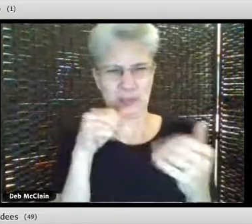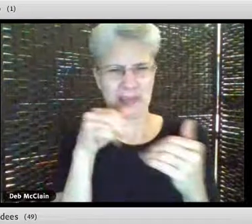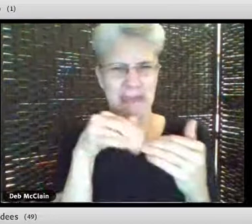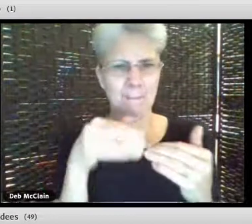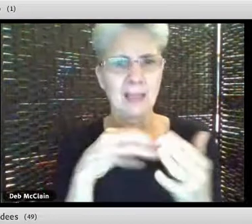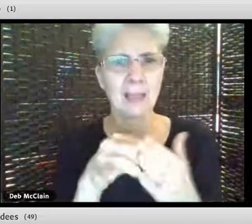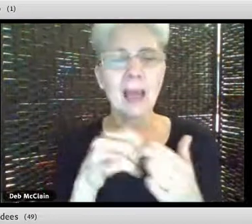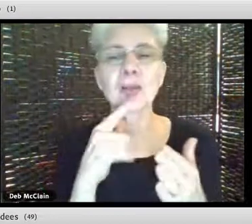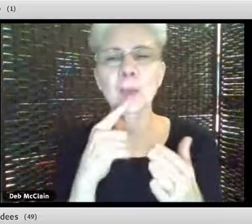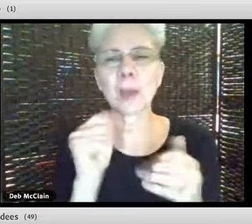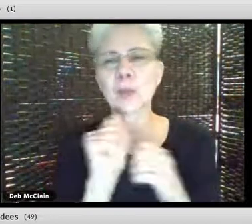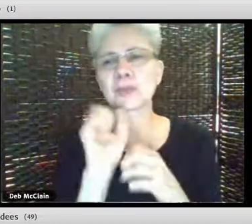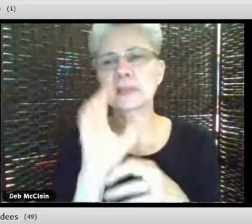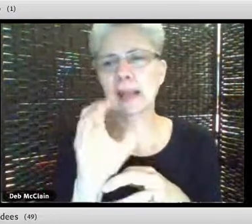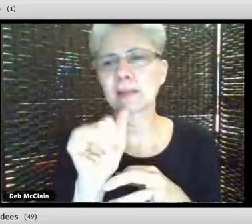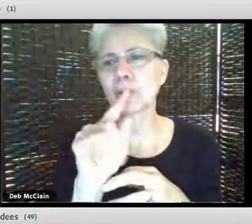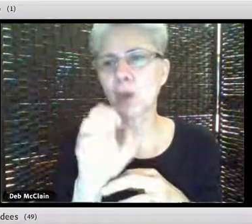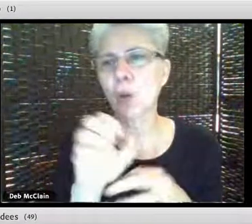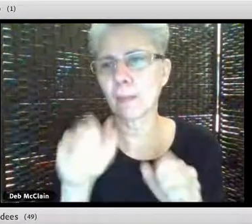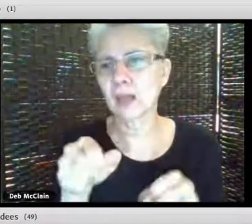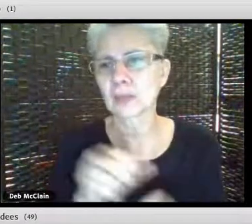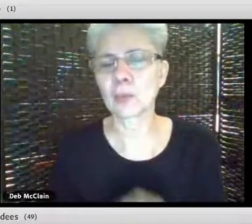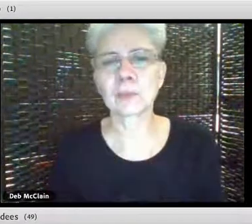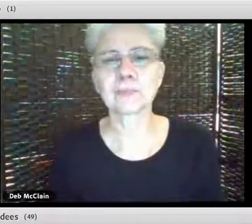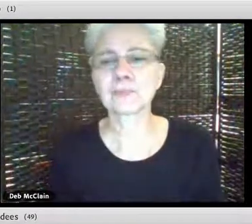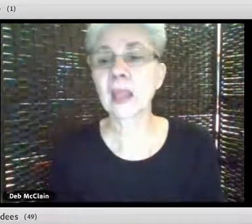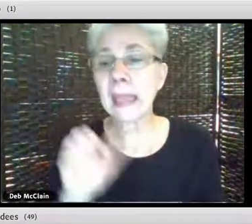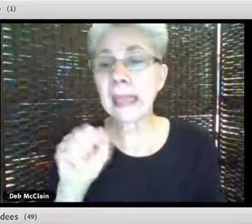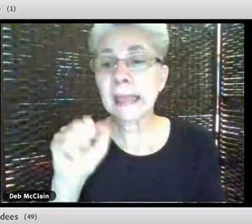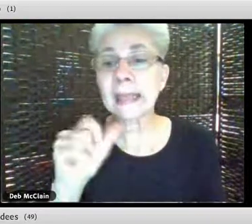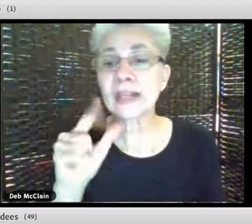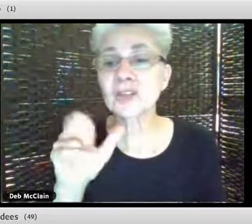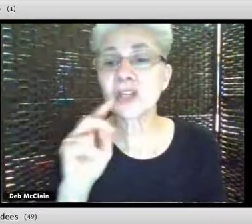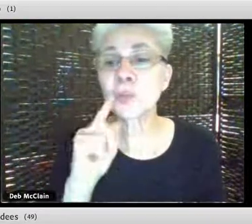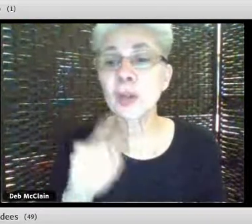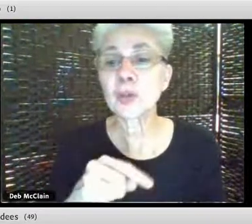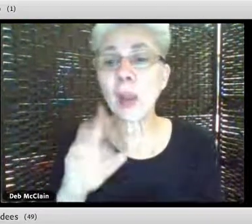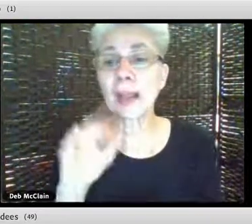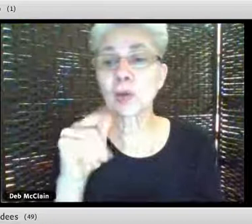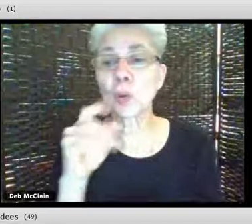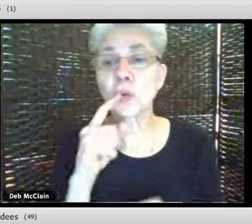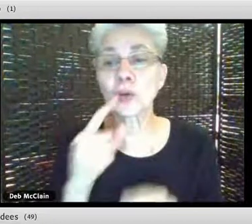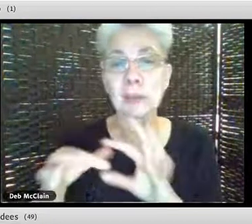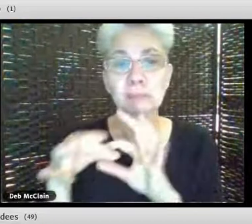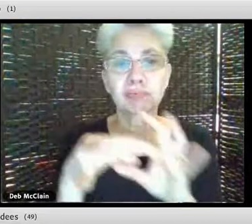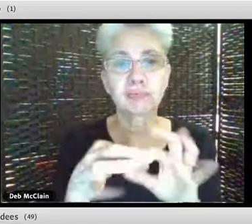So you may want to send a note. Yes, Jean. Once you're in Google, you can sync it with your computer...